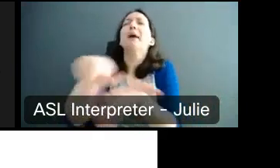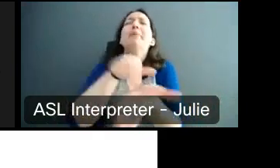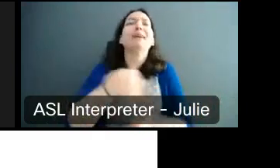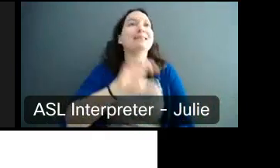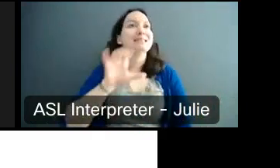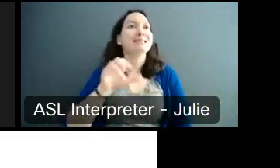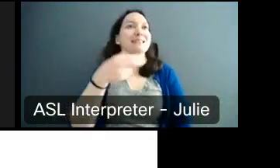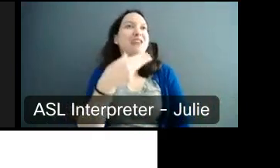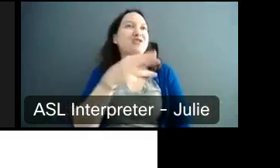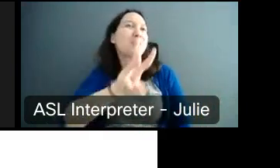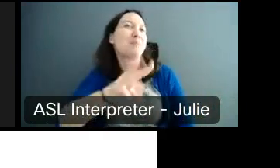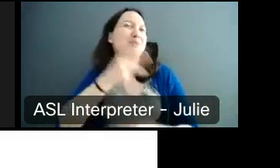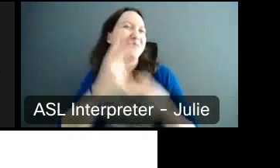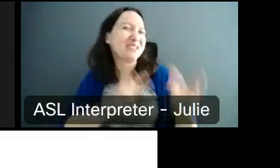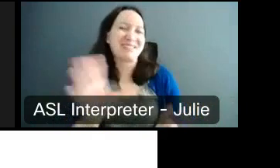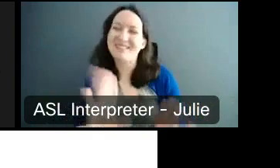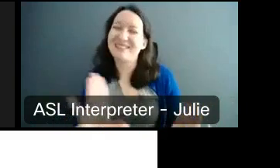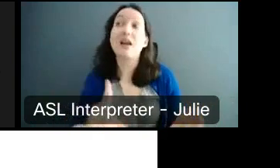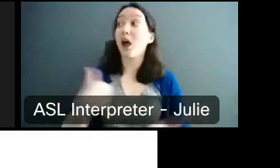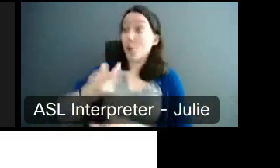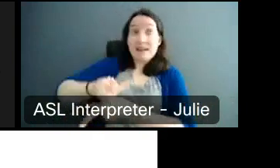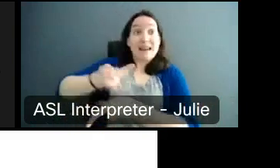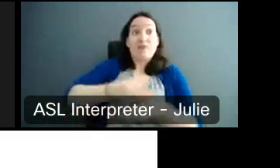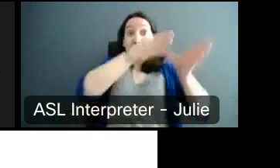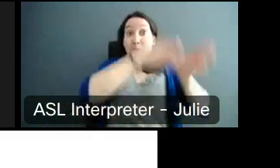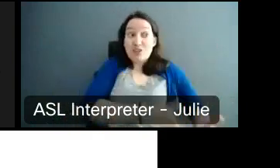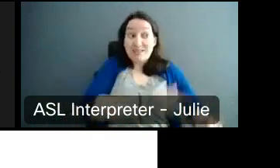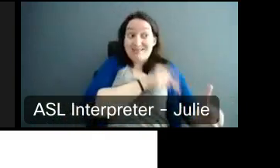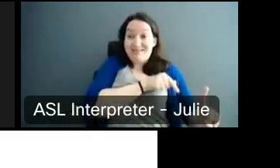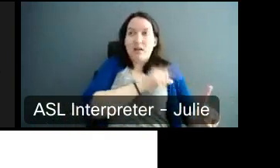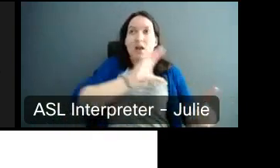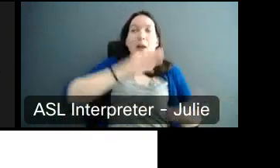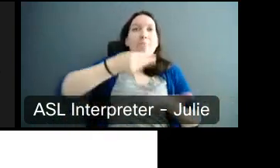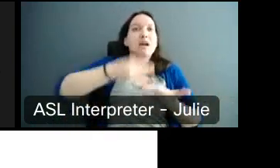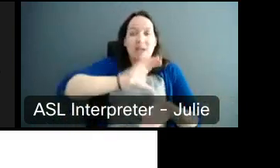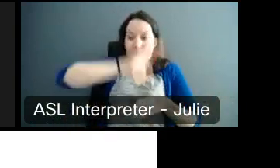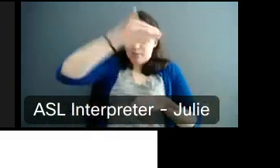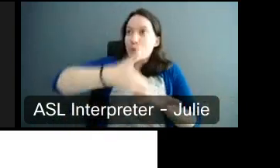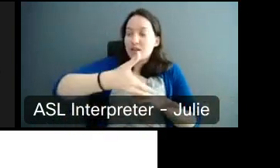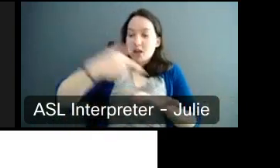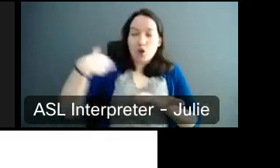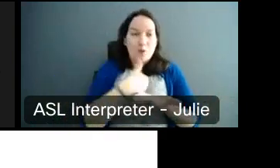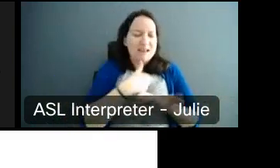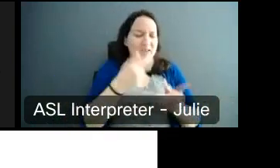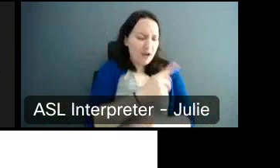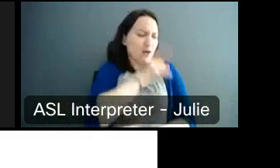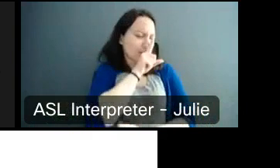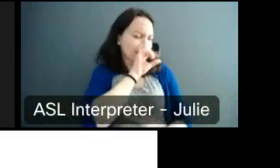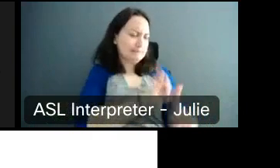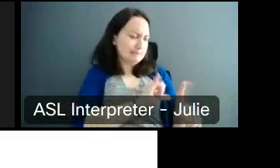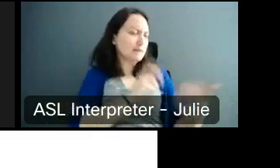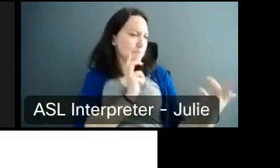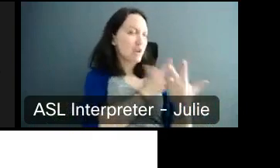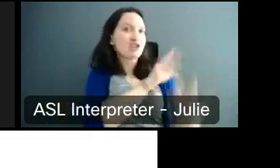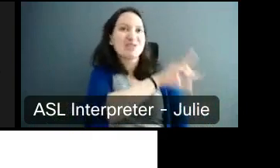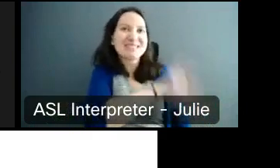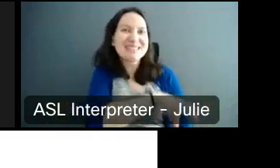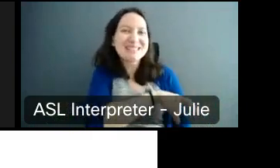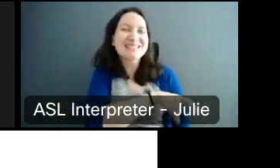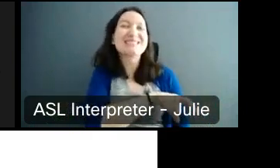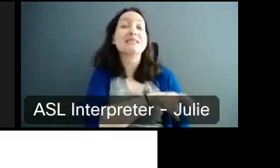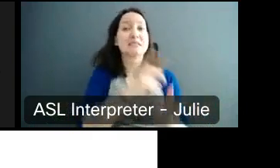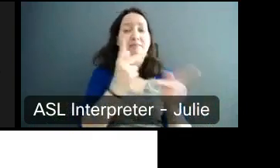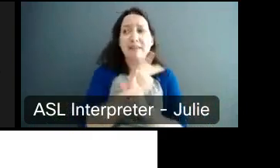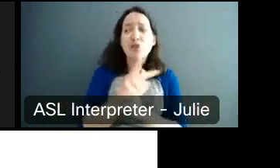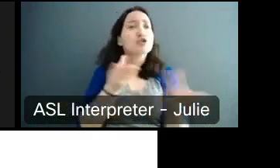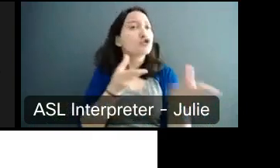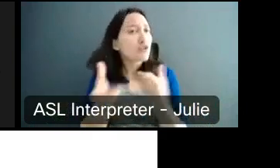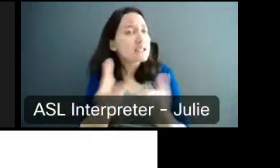What we want is, let us take care of the person, give us the amount of money and let us figure out what they actually need and we'll put together the set of services that helps them. Okay.